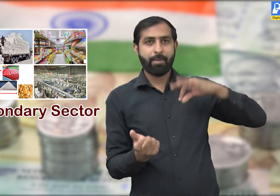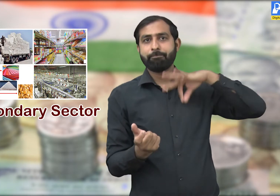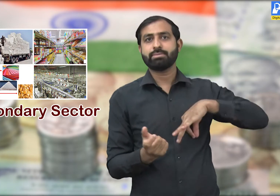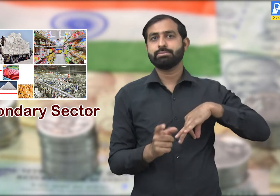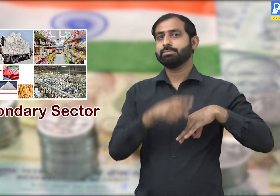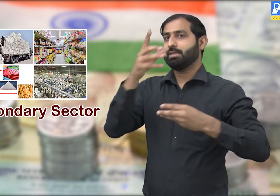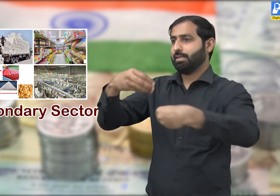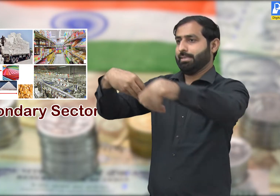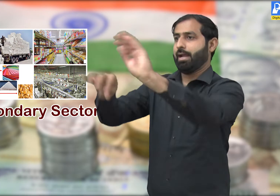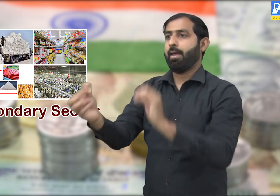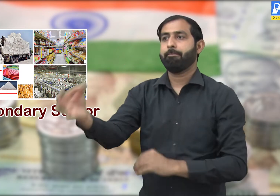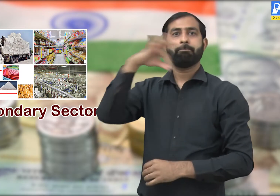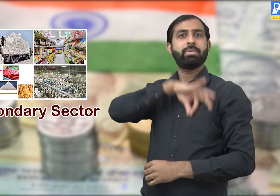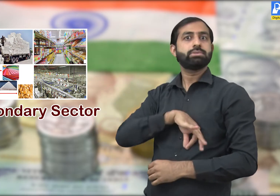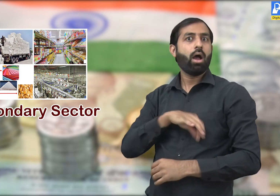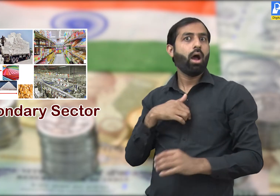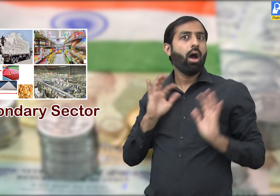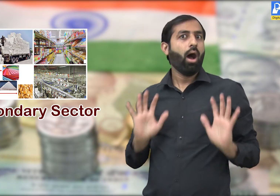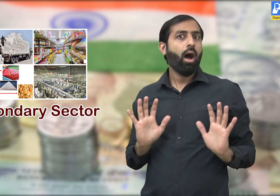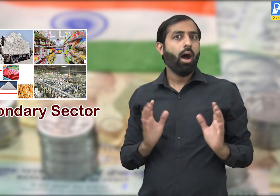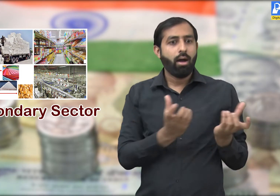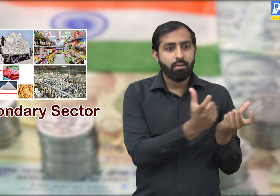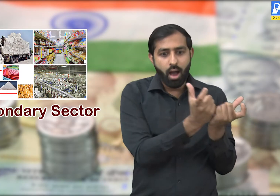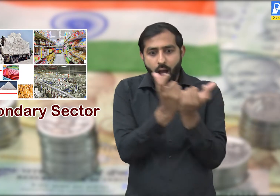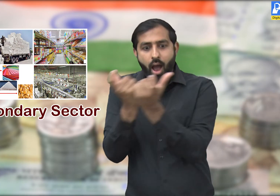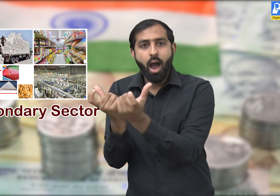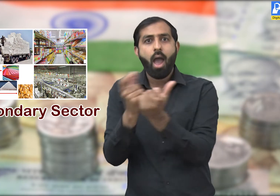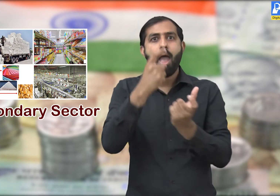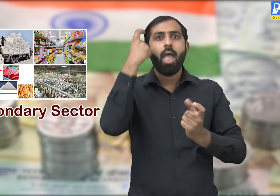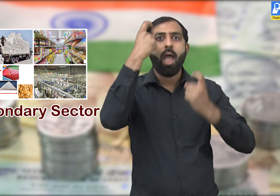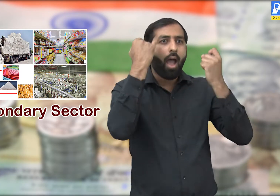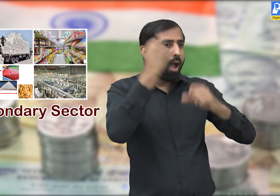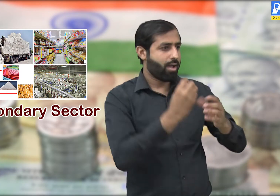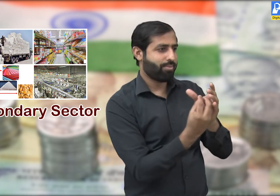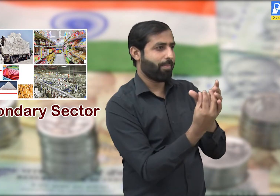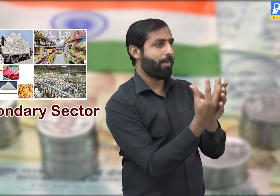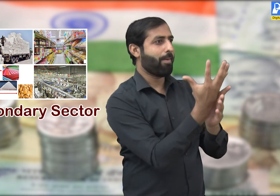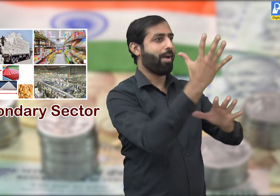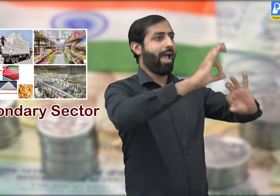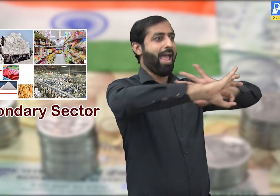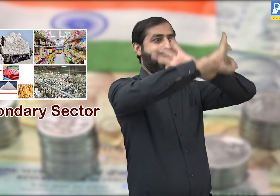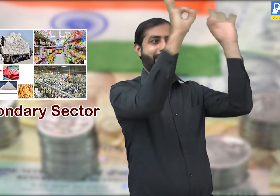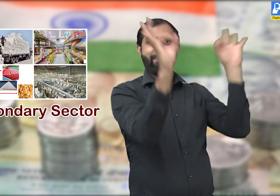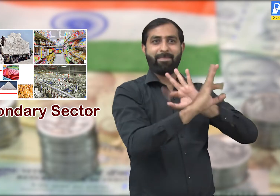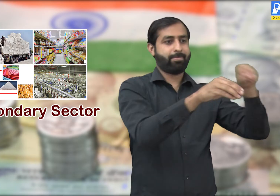They earn from these services. For example, transportation of cotton from the field to the factory